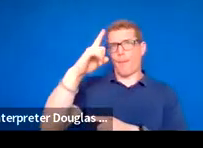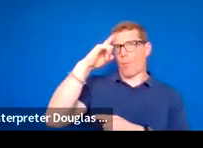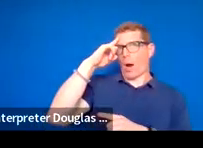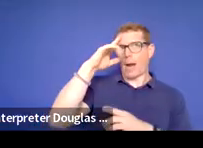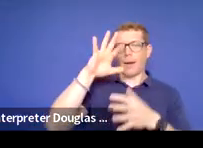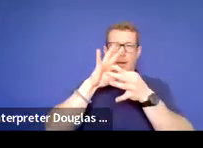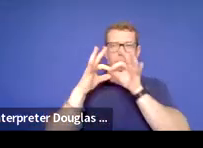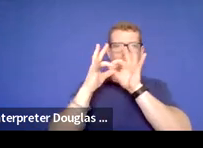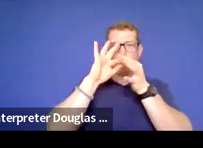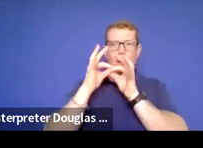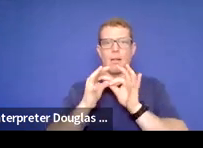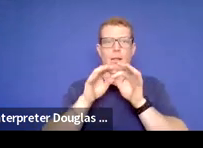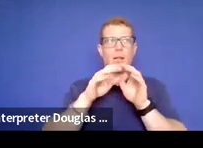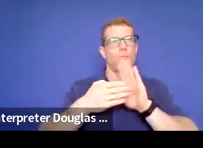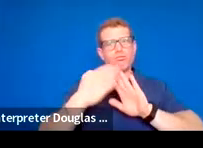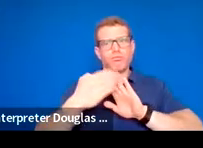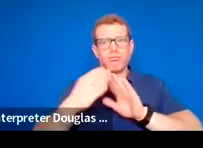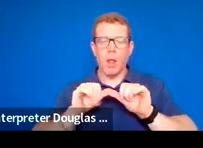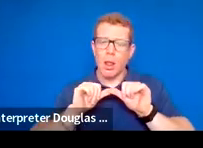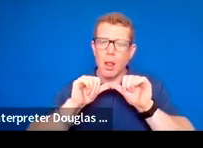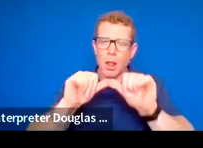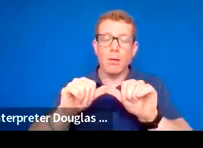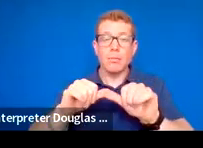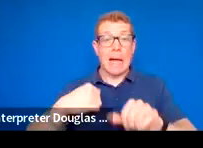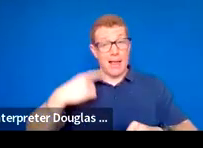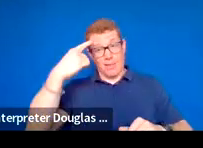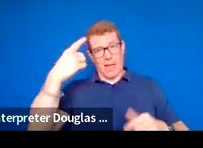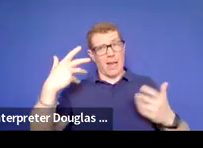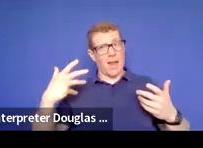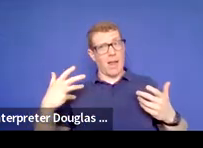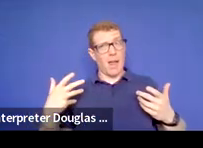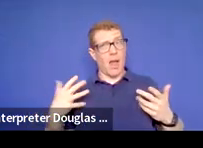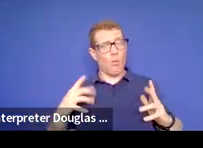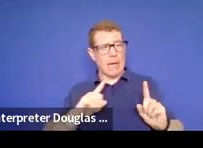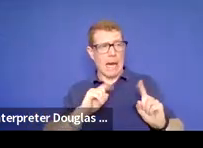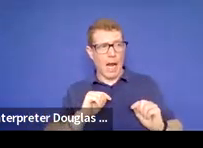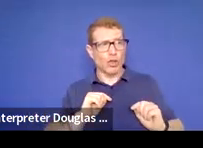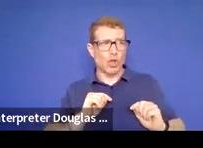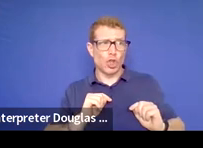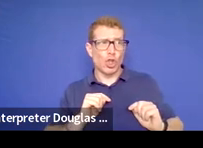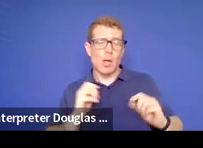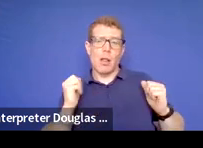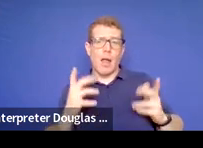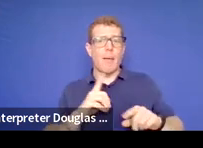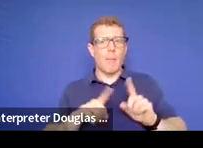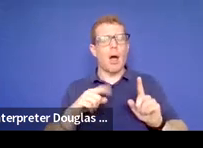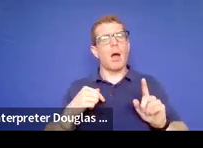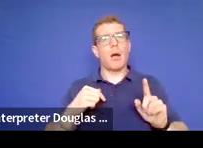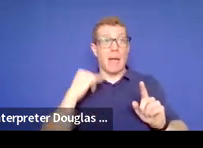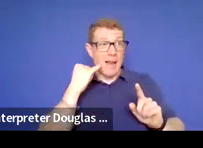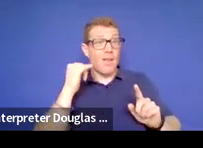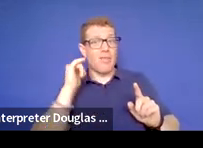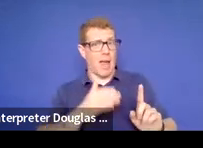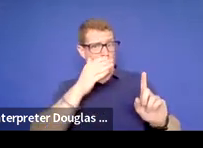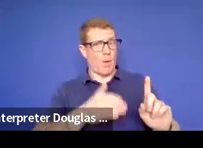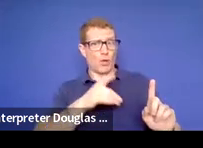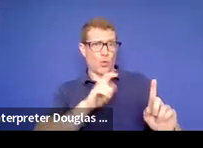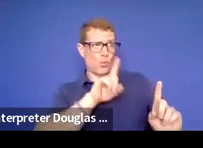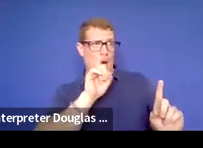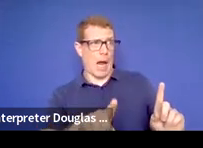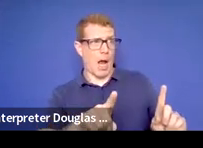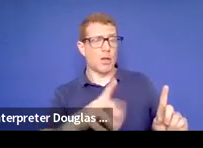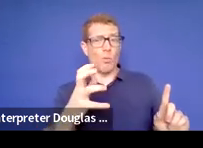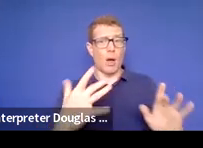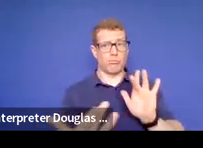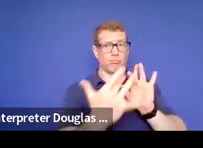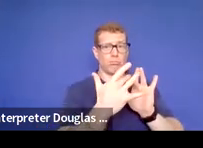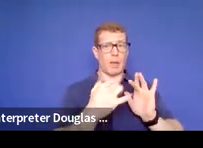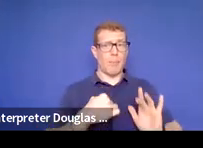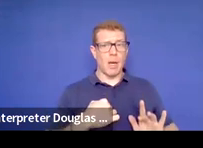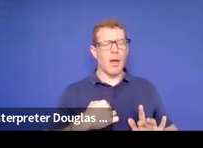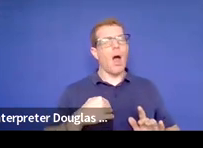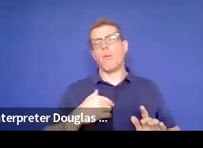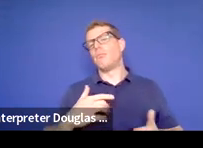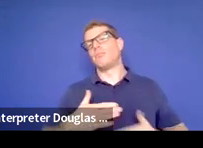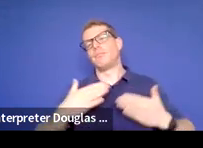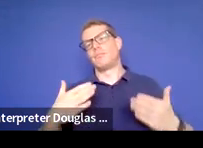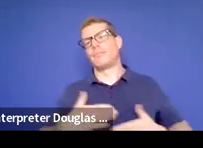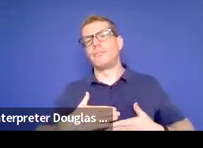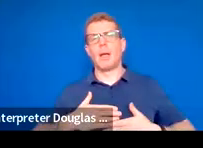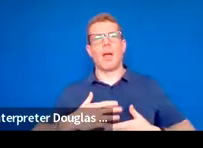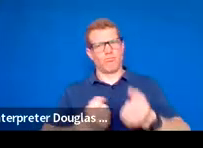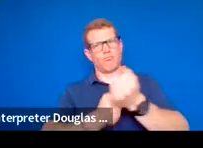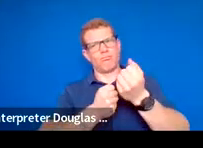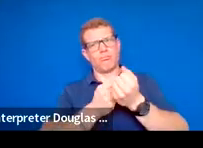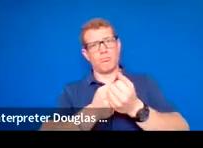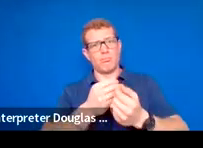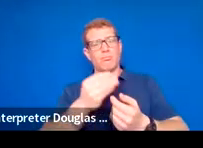So I I think, I answered, a good bit of that i'm happy to If that person would want to reach out to me, I can send her some real research centers that might be of help.